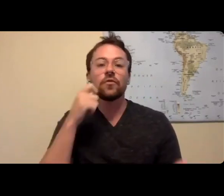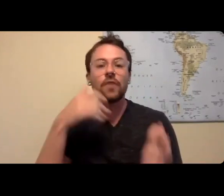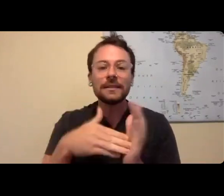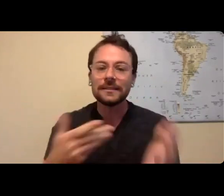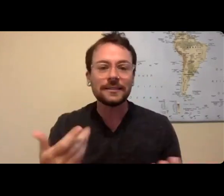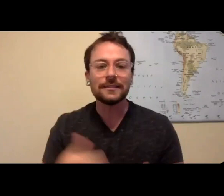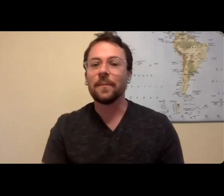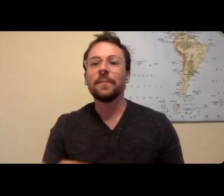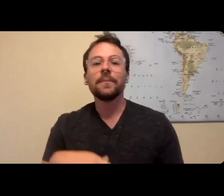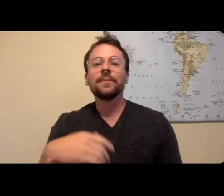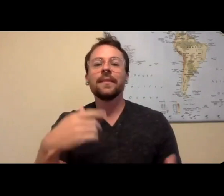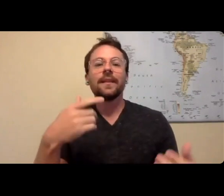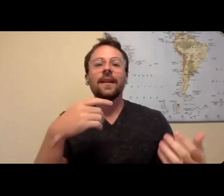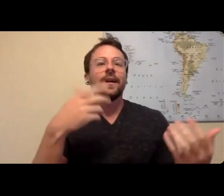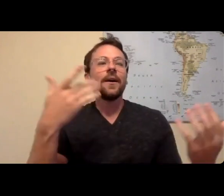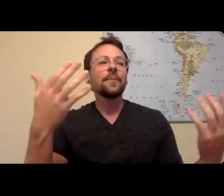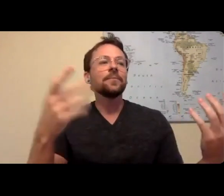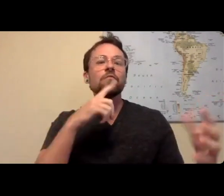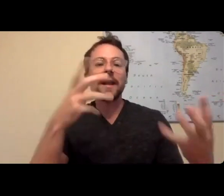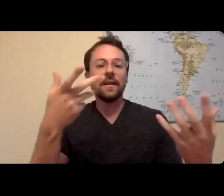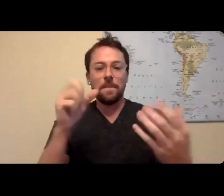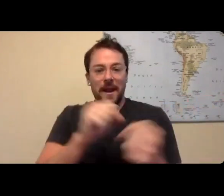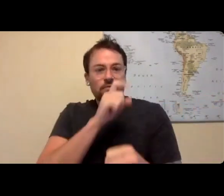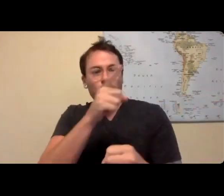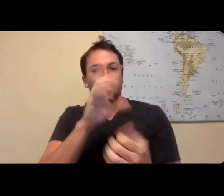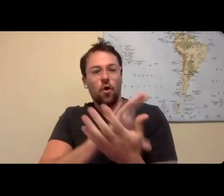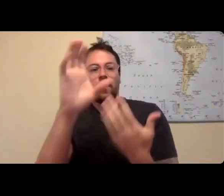We should be talking about the history of racism.